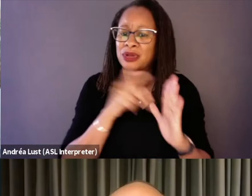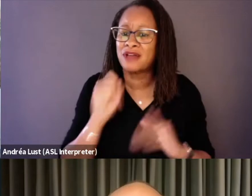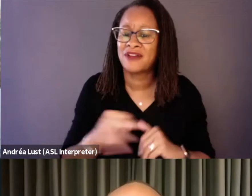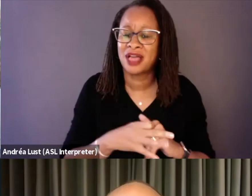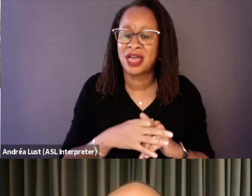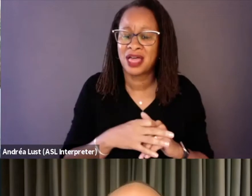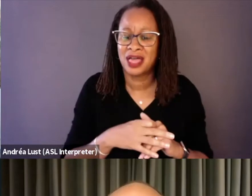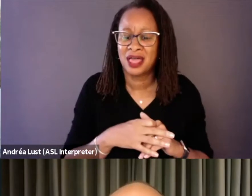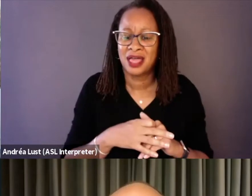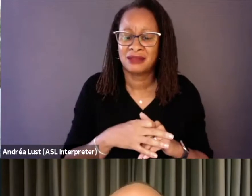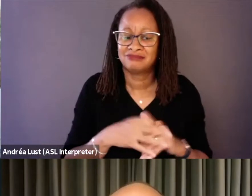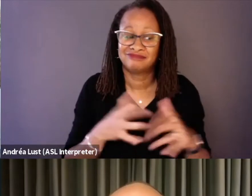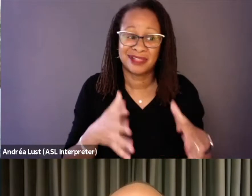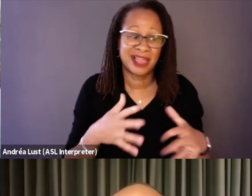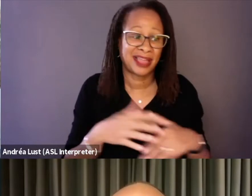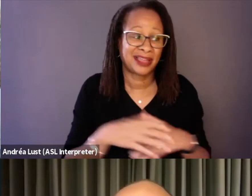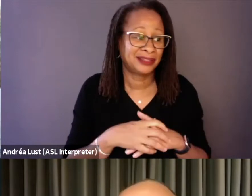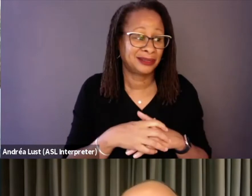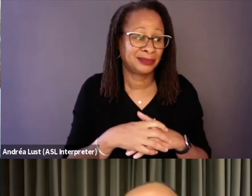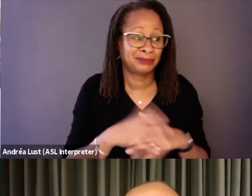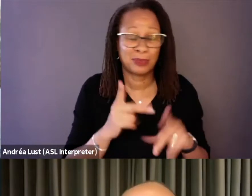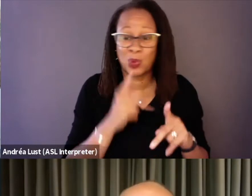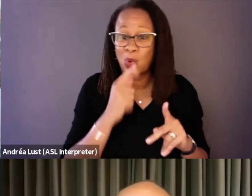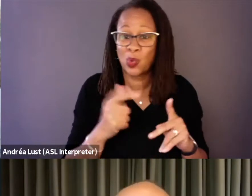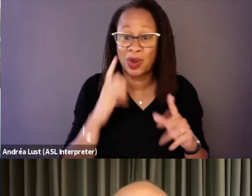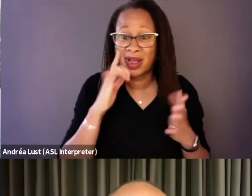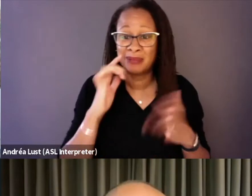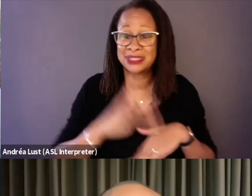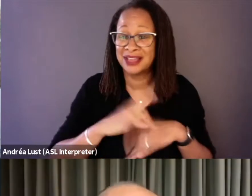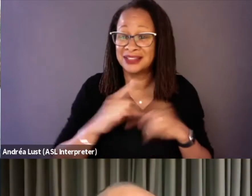slightly obsessive documentors, and funnily enough